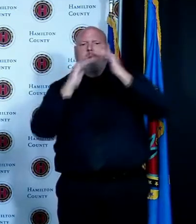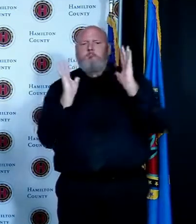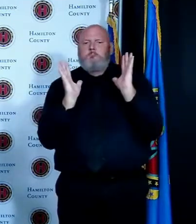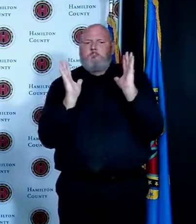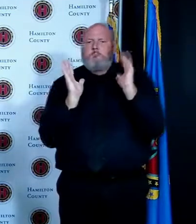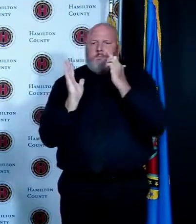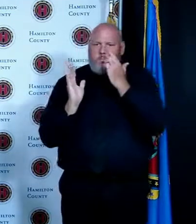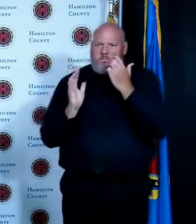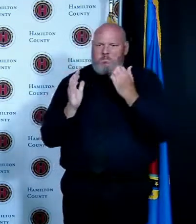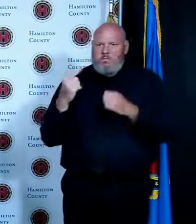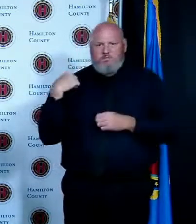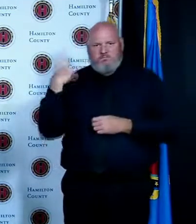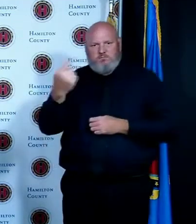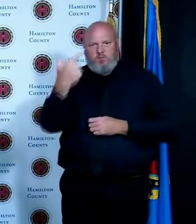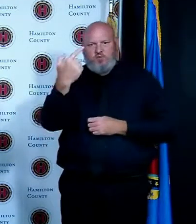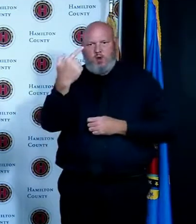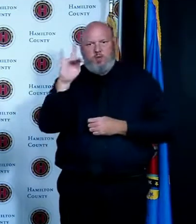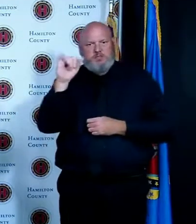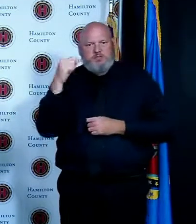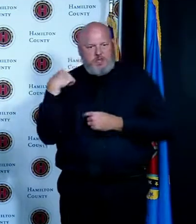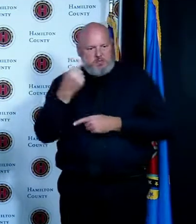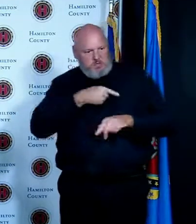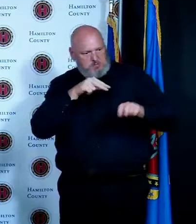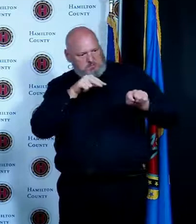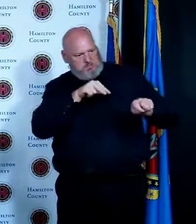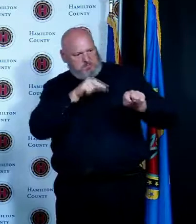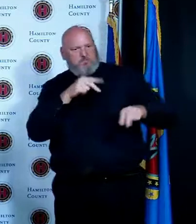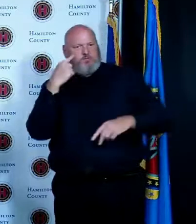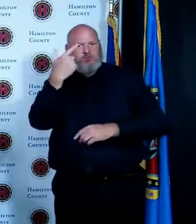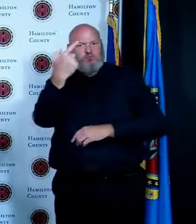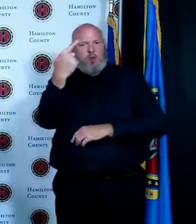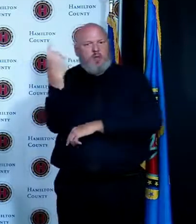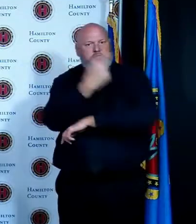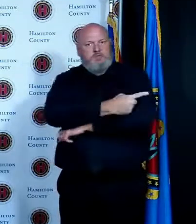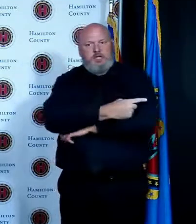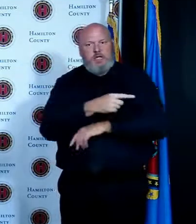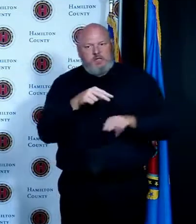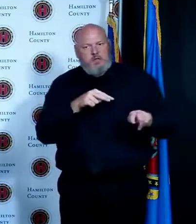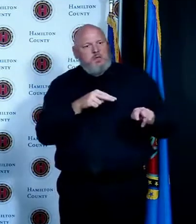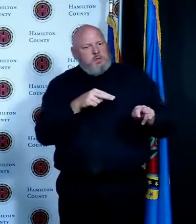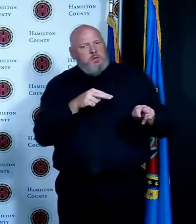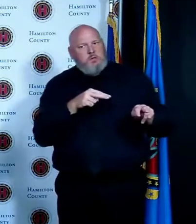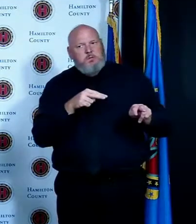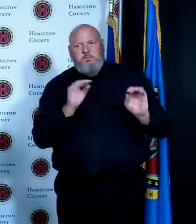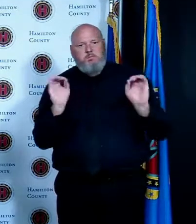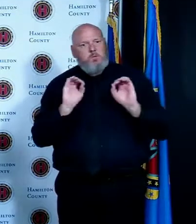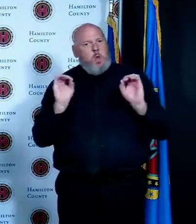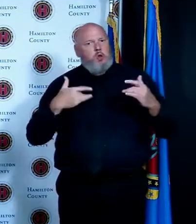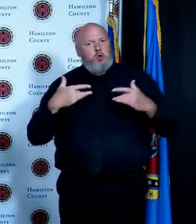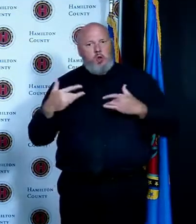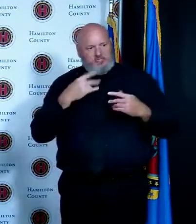we've not seen anything alarming in this data so that's good news last week I shared a slide regarding the